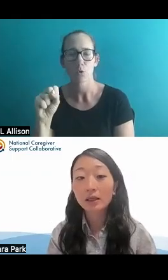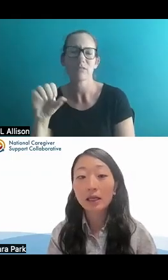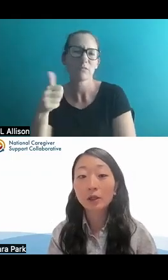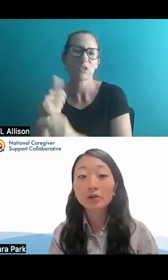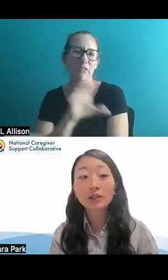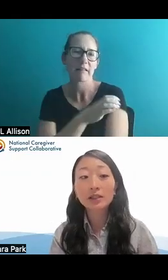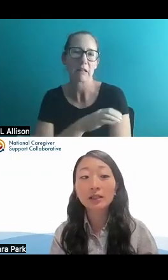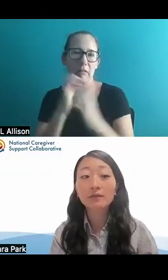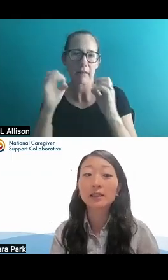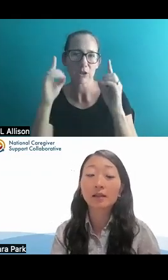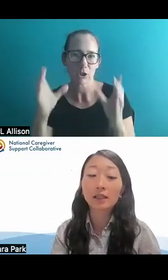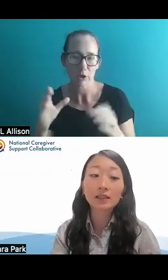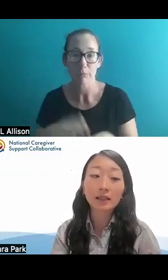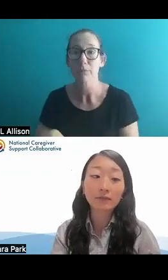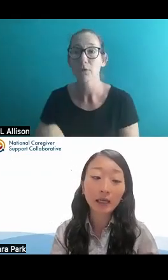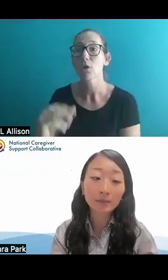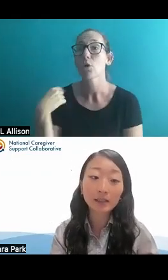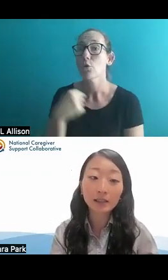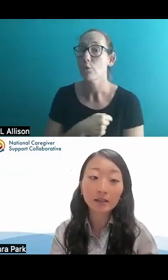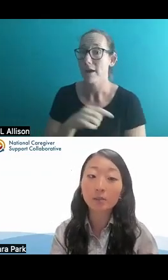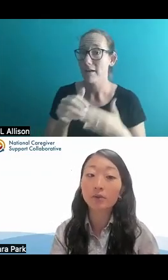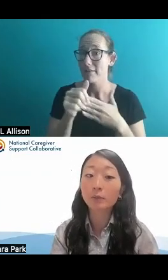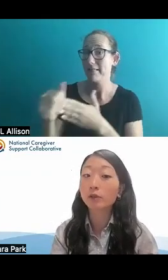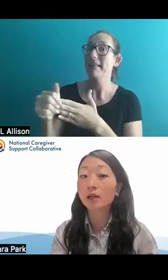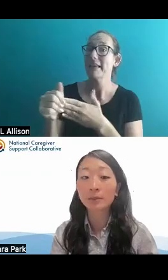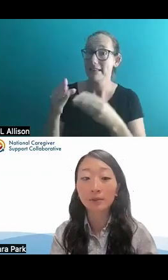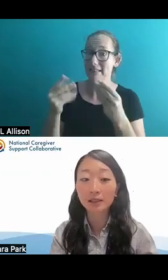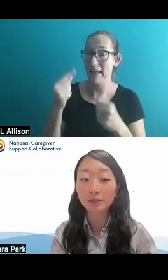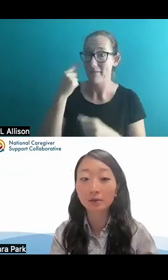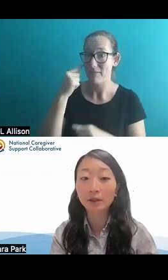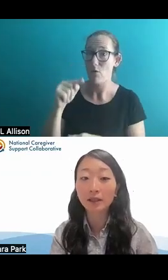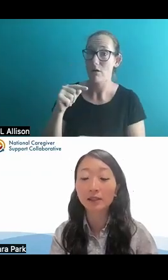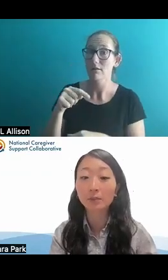And while UCSF is the lead site for CAP-CT, our program would not be possible without the support